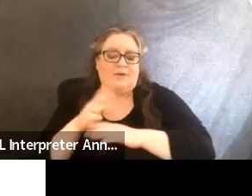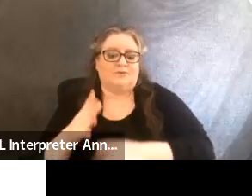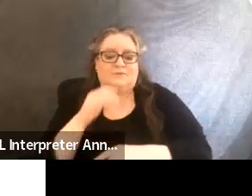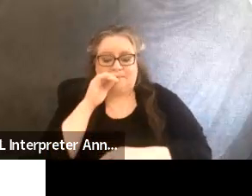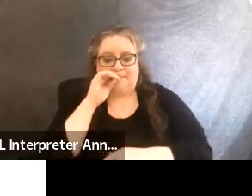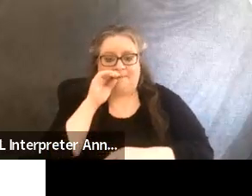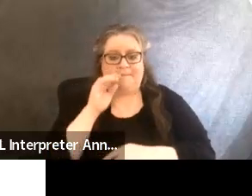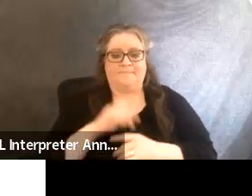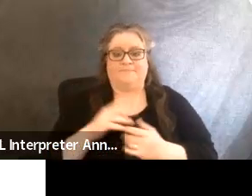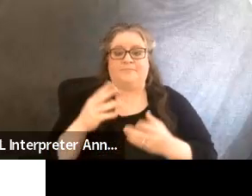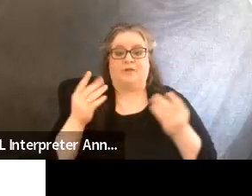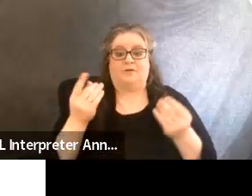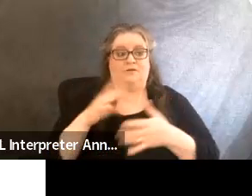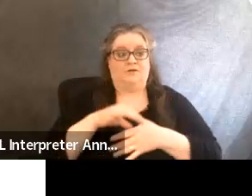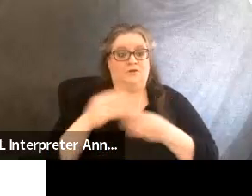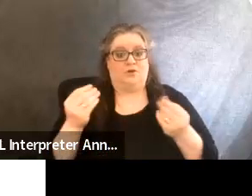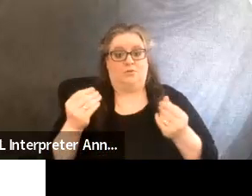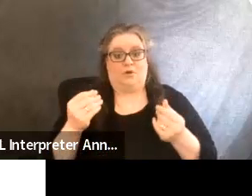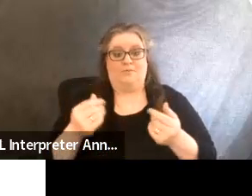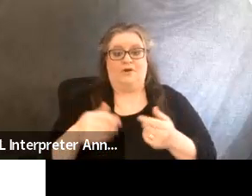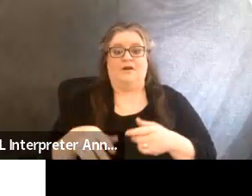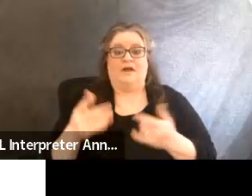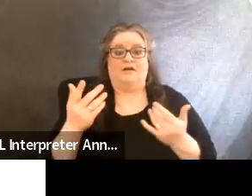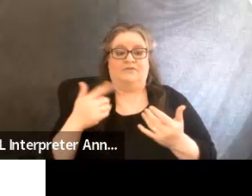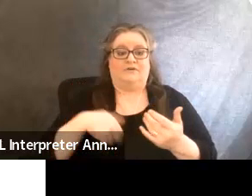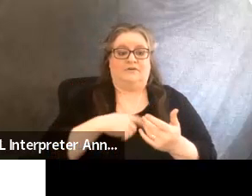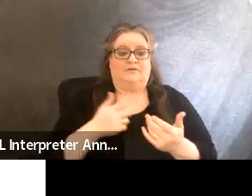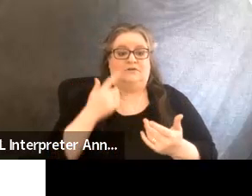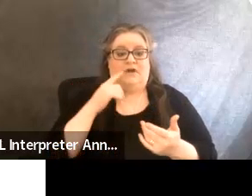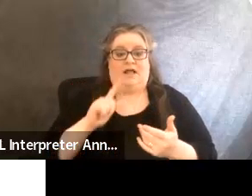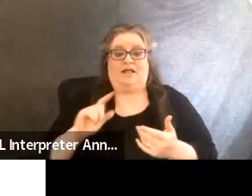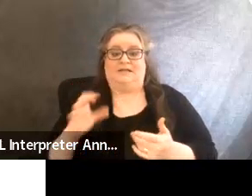is the property of Wehrman Collaborative LLC, so please ask us before distributing this information